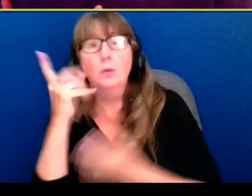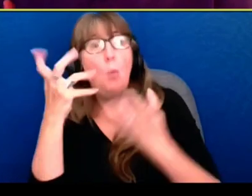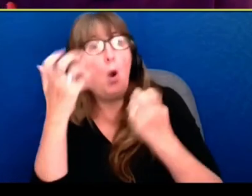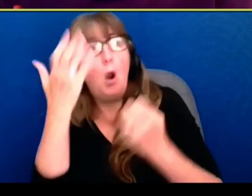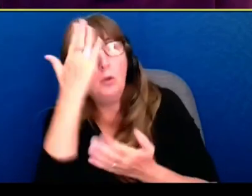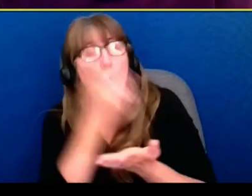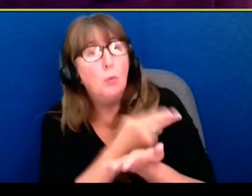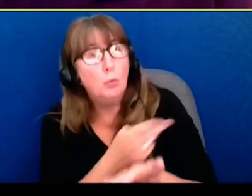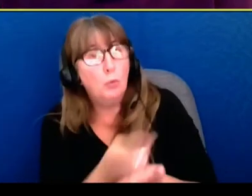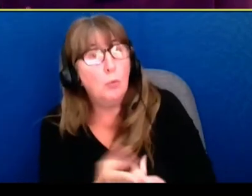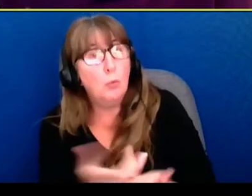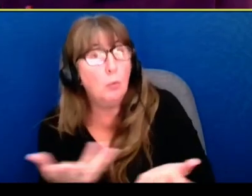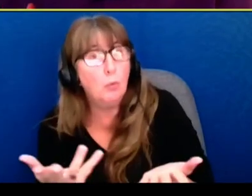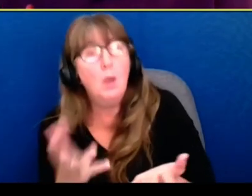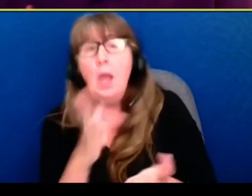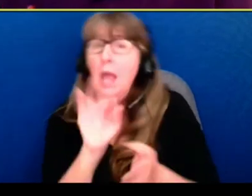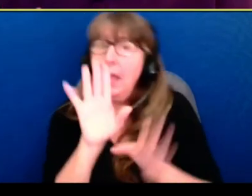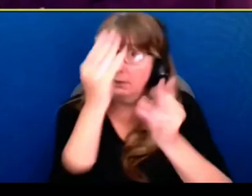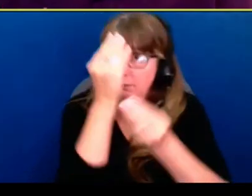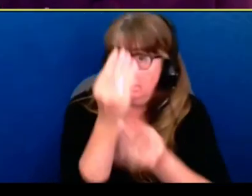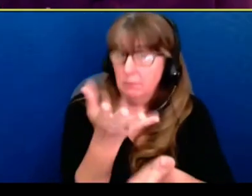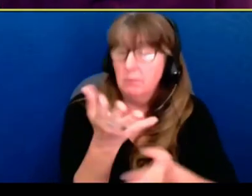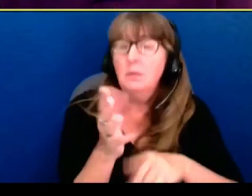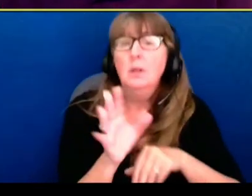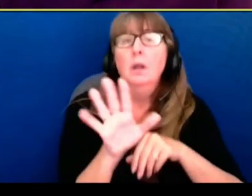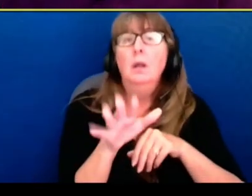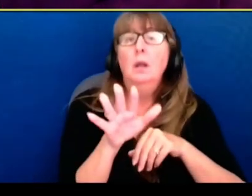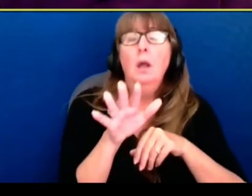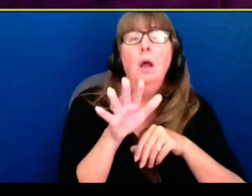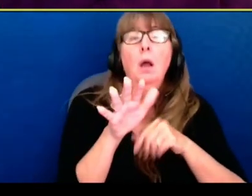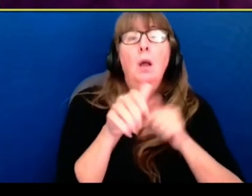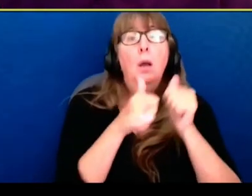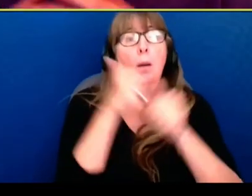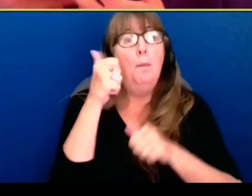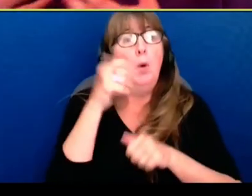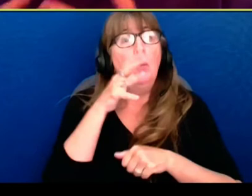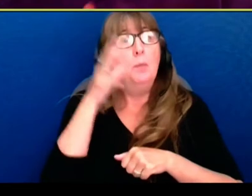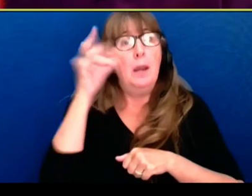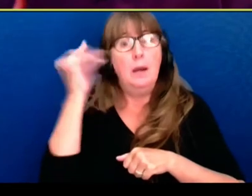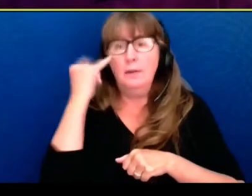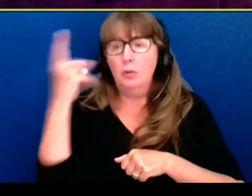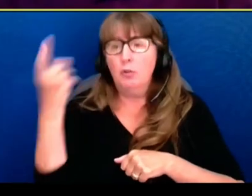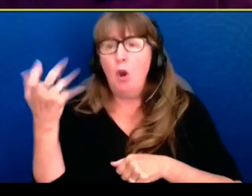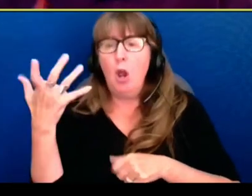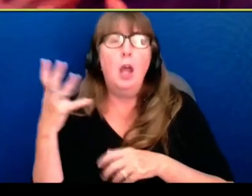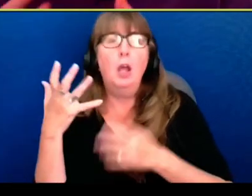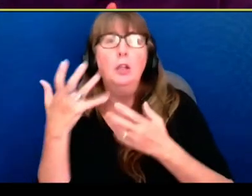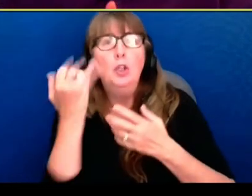And to be honest with you. Most parents if you're trying to snow them or trying not to give them information bad information